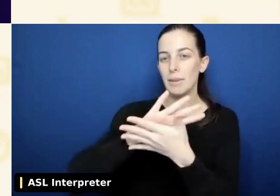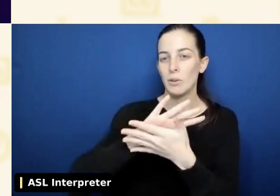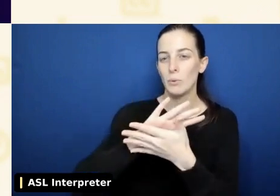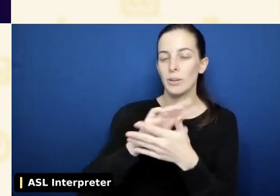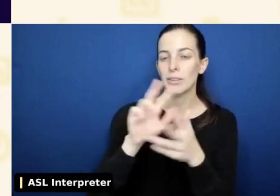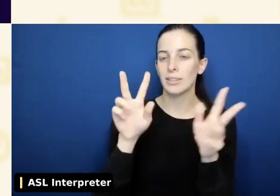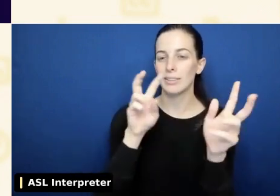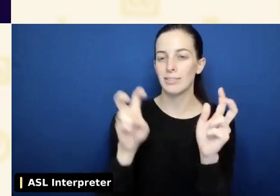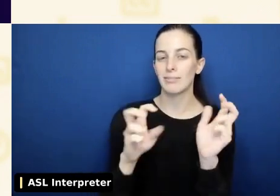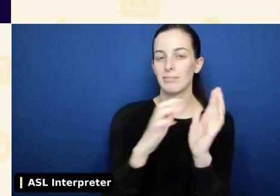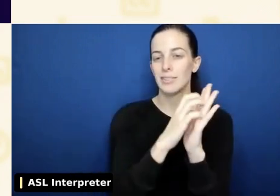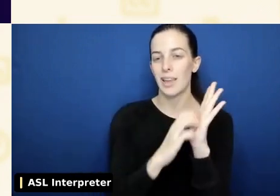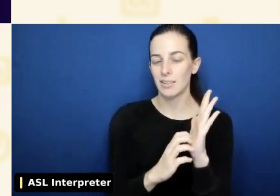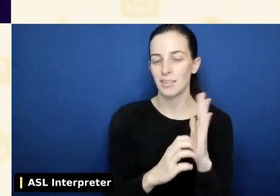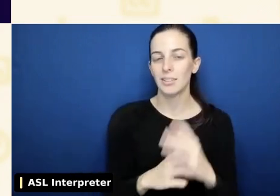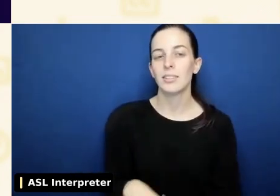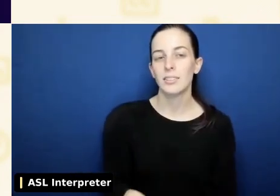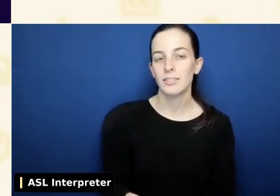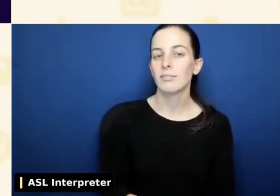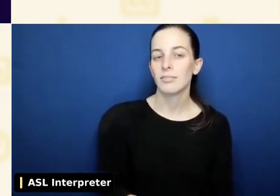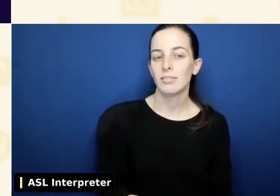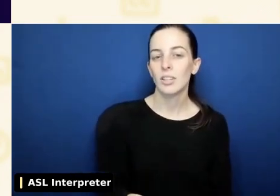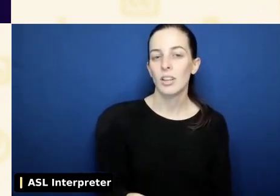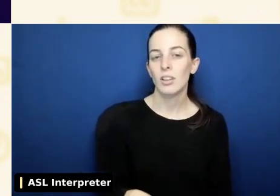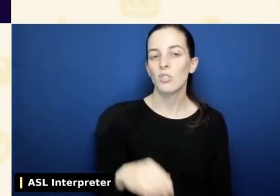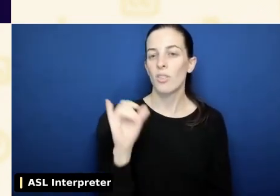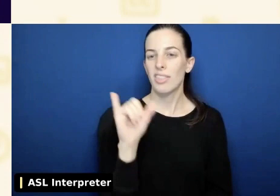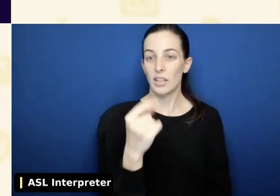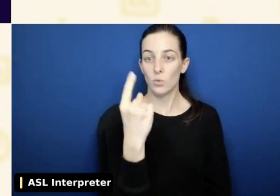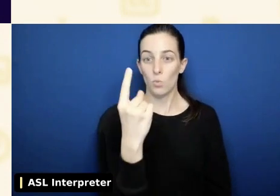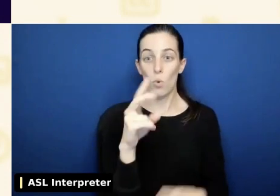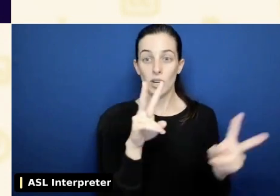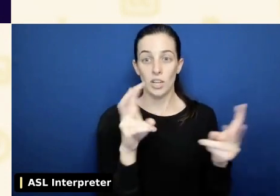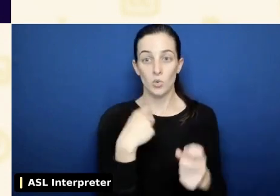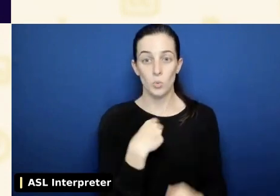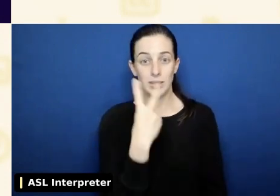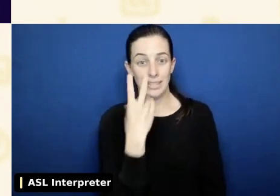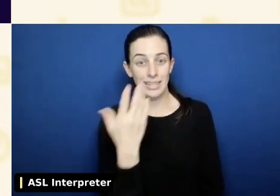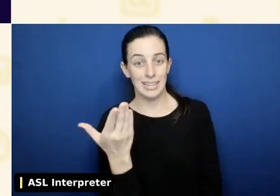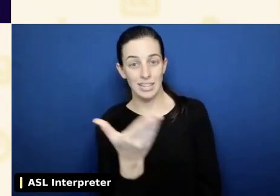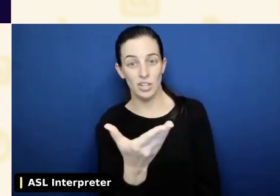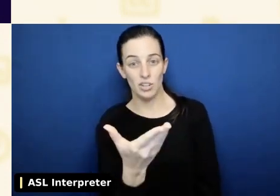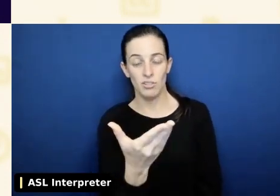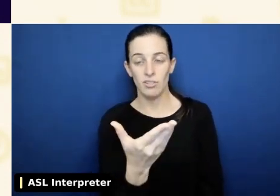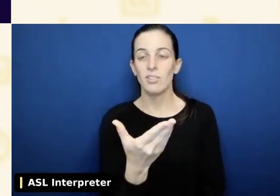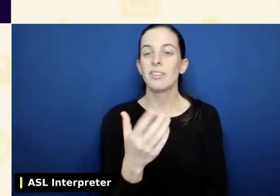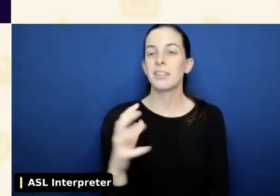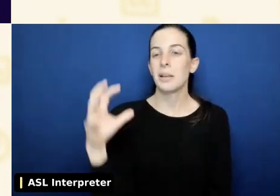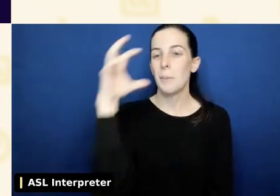So another issue that we are going to watch; an example here is– [Screen Reader Voice]